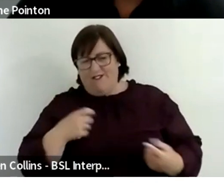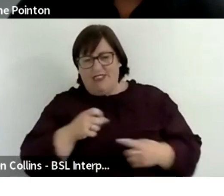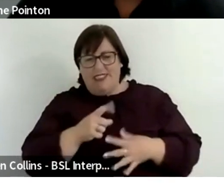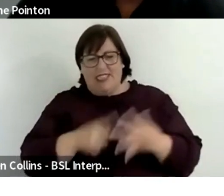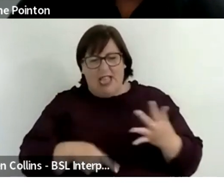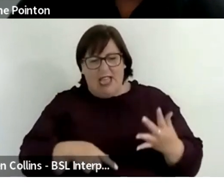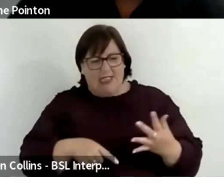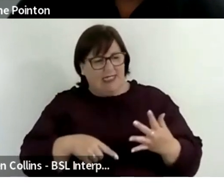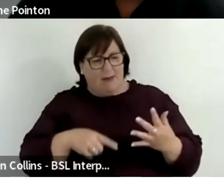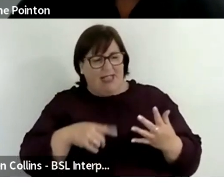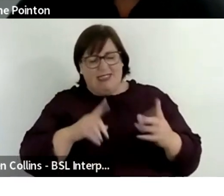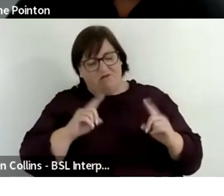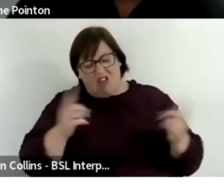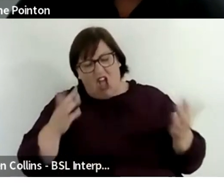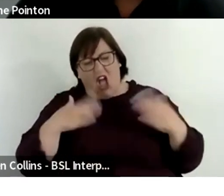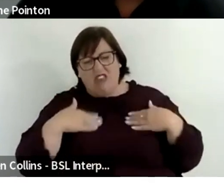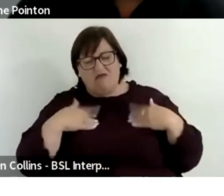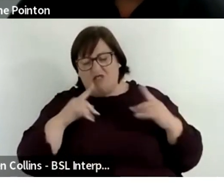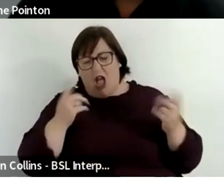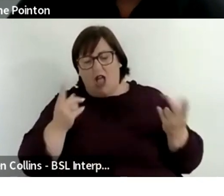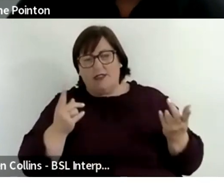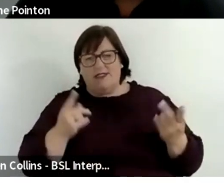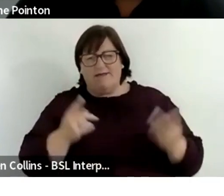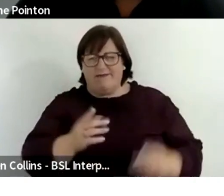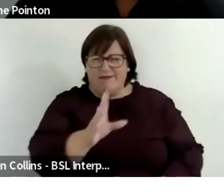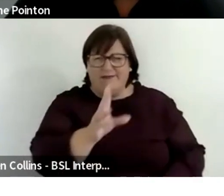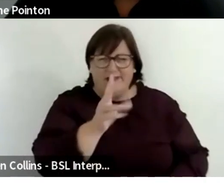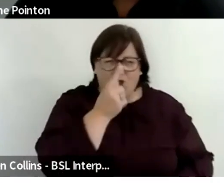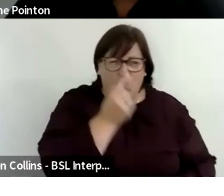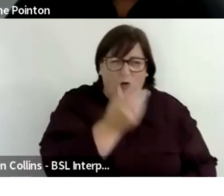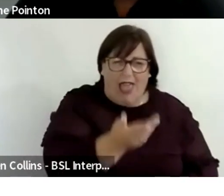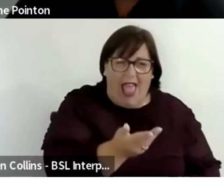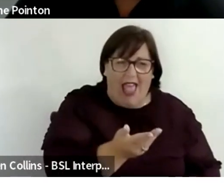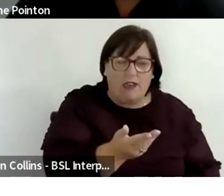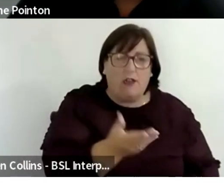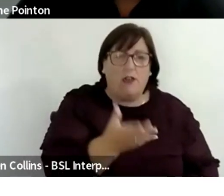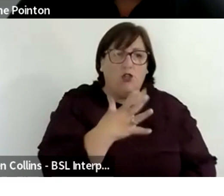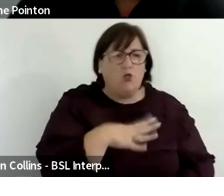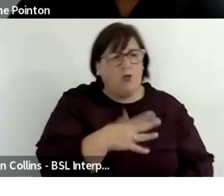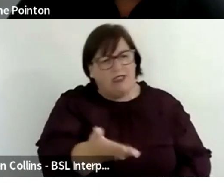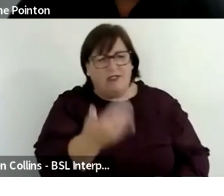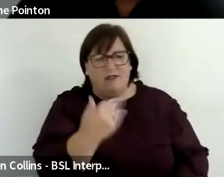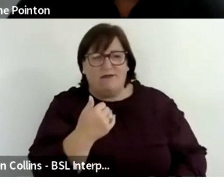just have to have the right employer and platform. You won't be defined by anything.